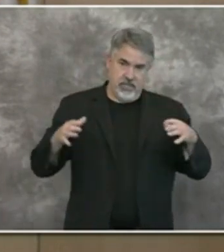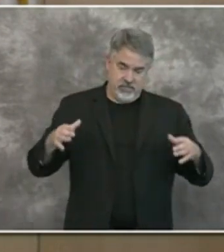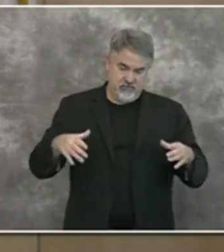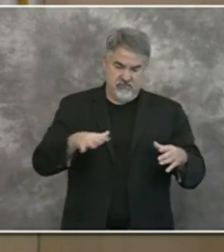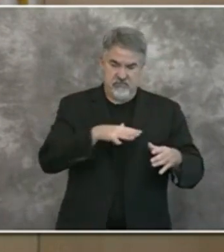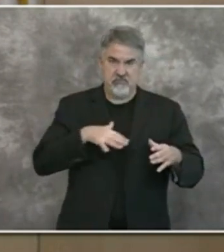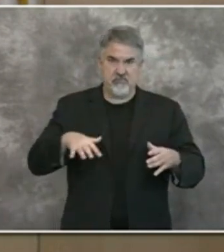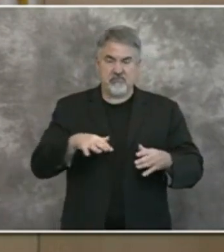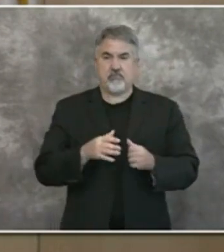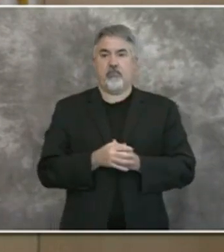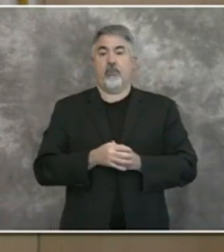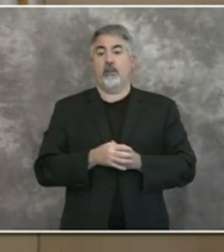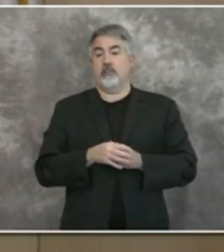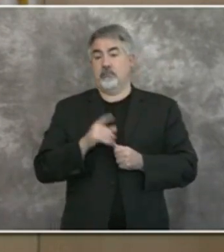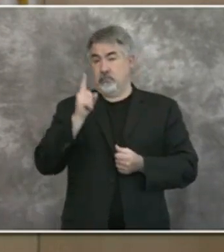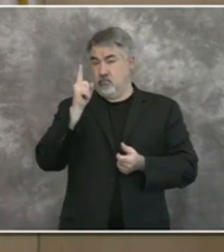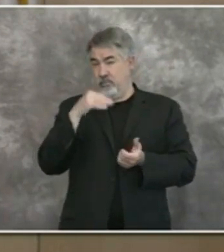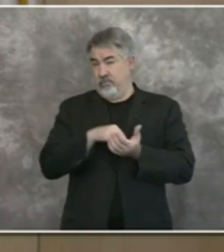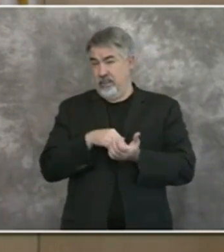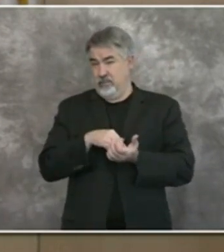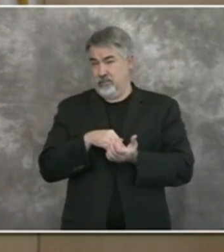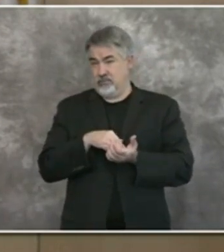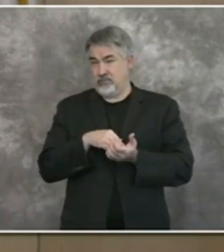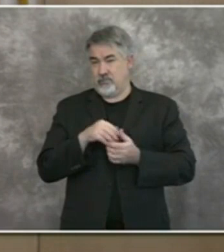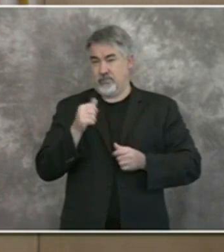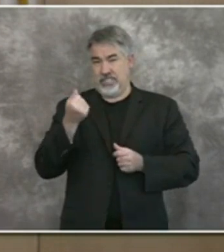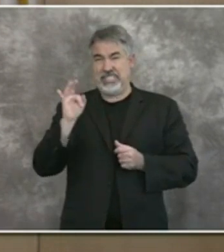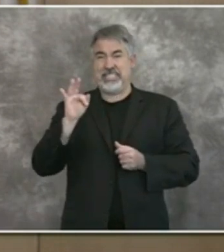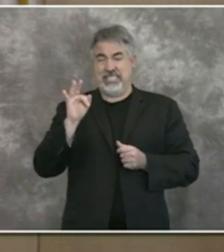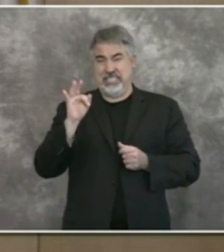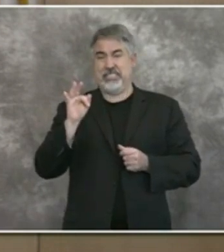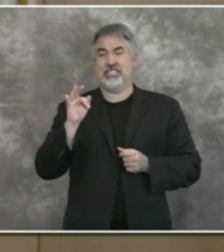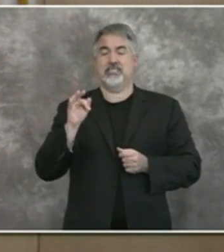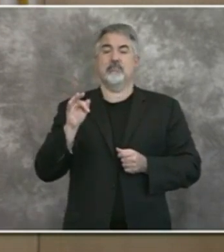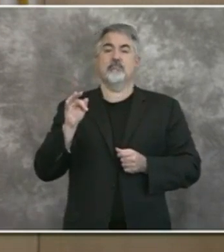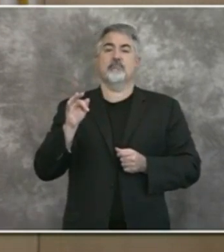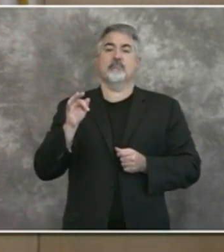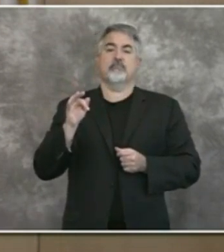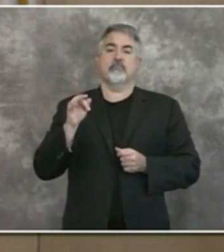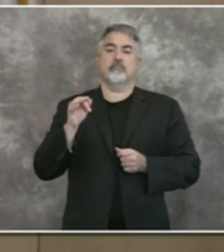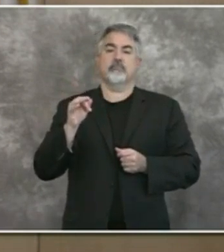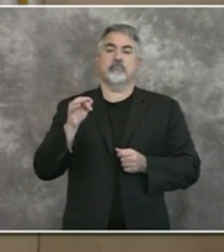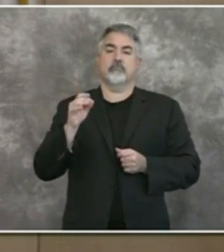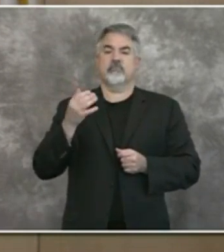YEARS OF AGE. WE ARE STILL AT 49% OF THE TOTAL NUMBER OF CASES BEING FEMALE AND 51% OF